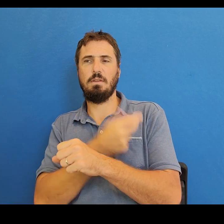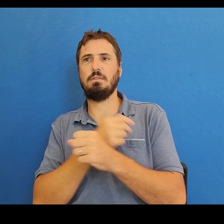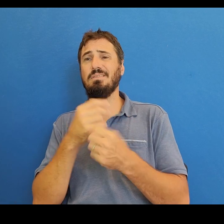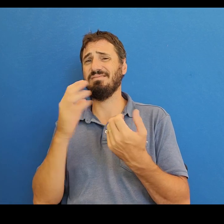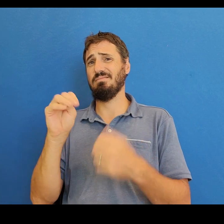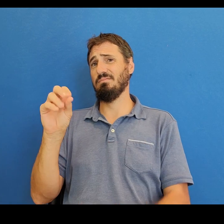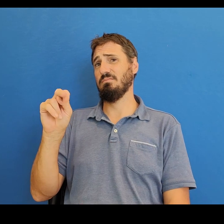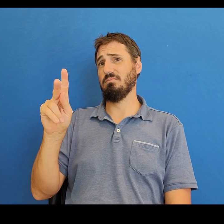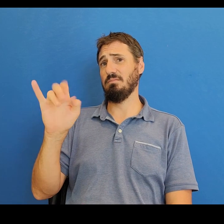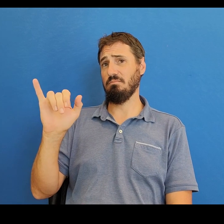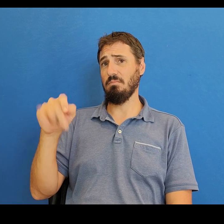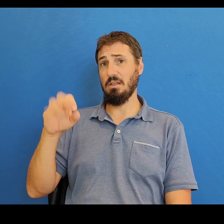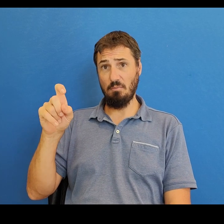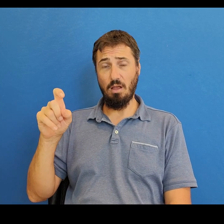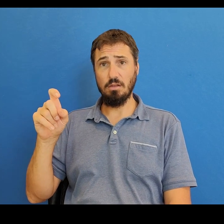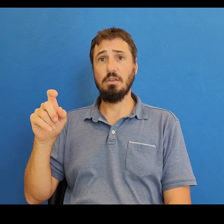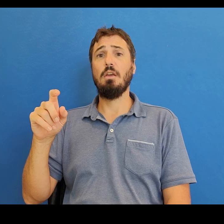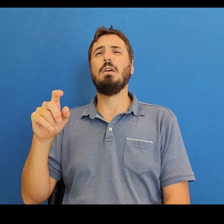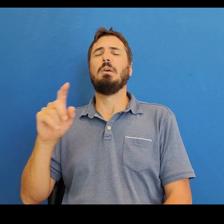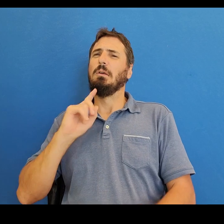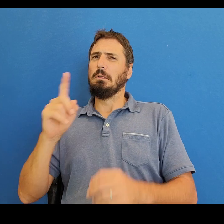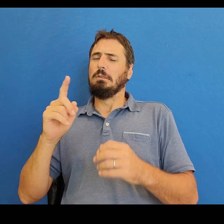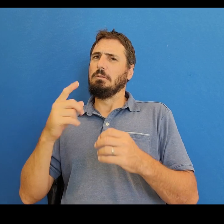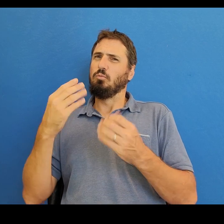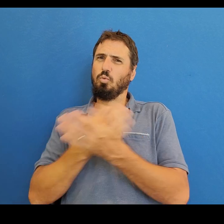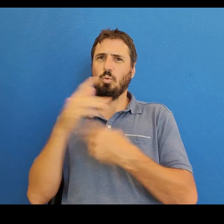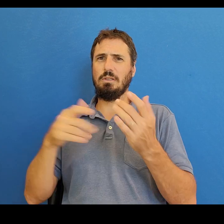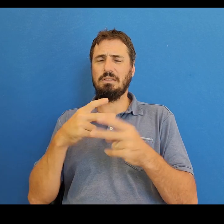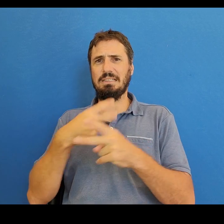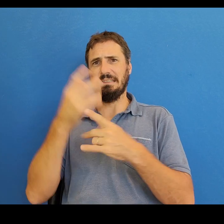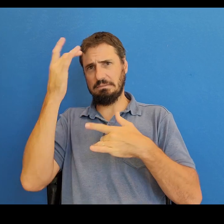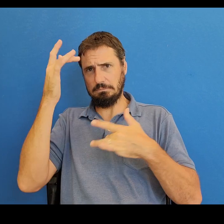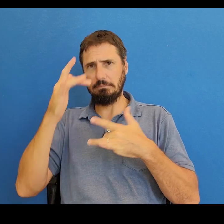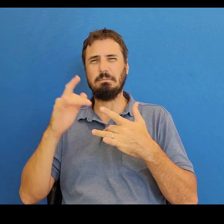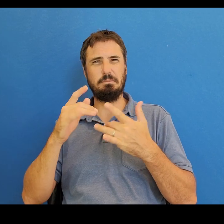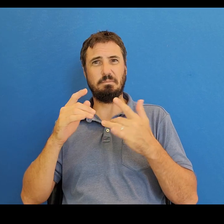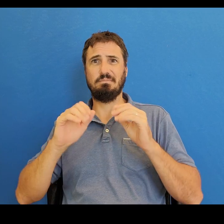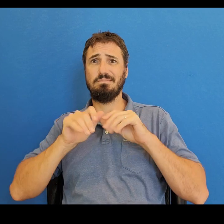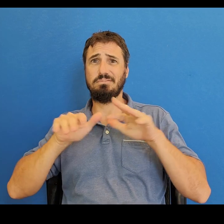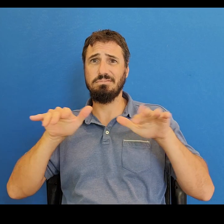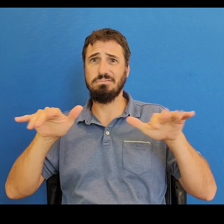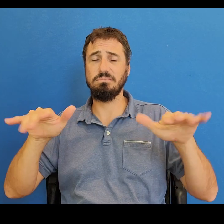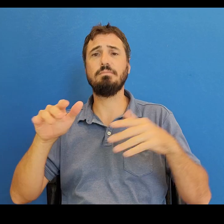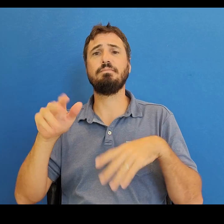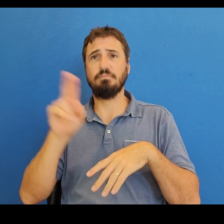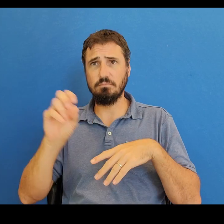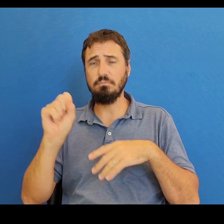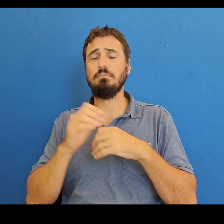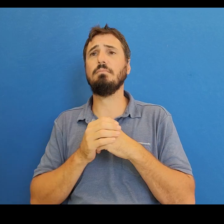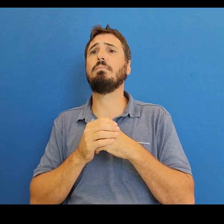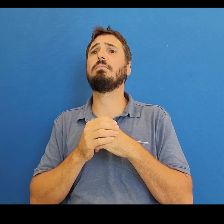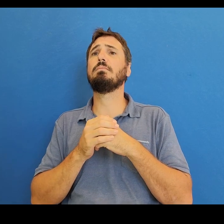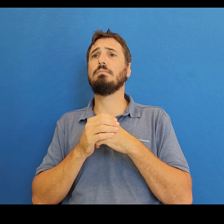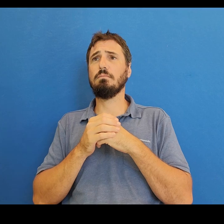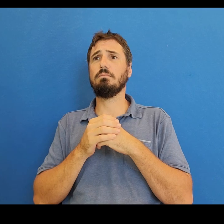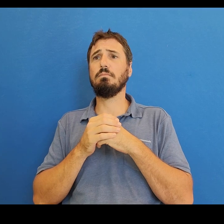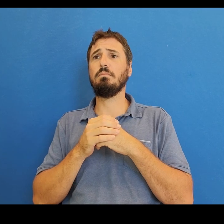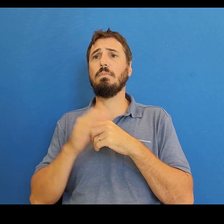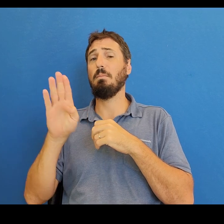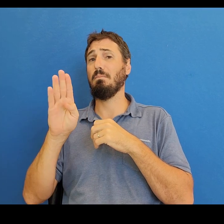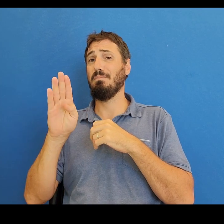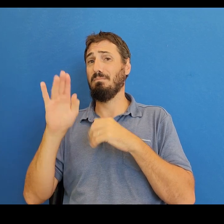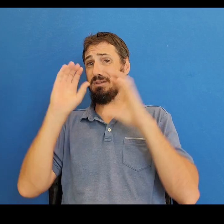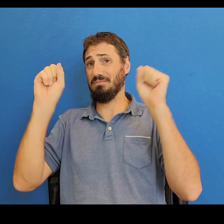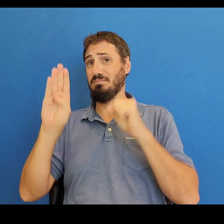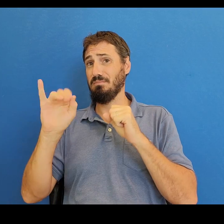With monkeypox cases on the rise across the U.S., the Biden Administration on Thursday declared monkeypox a national health emergency. The JYNNEOS vaccine for prevention of